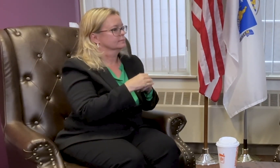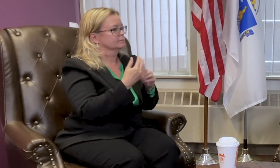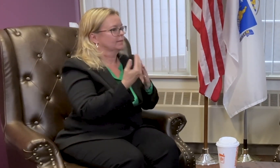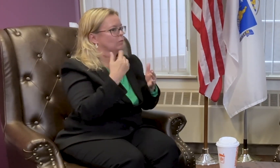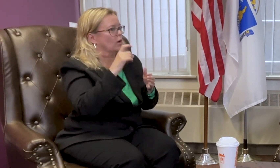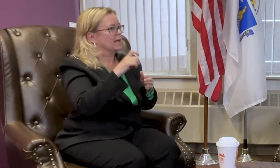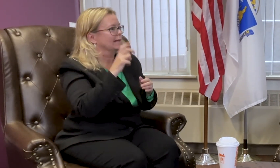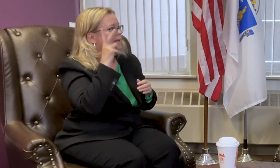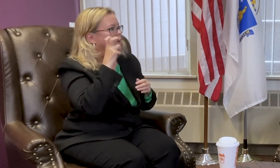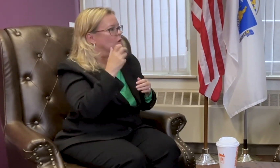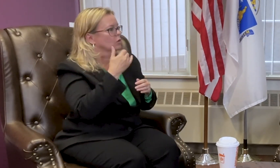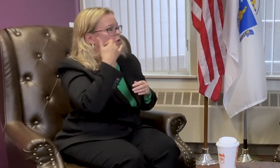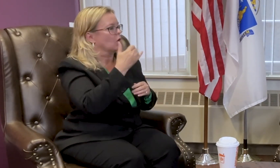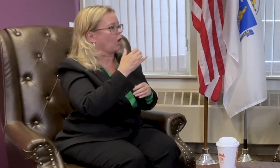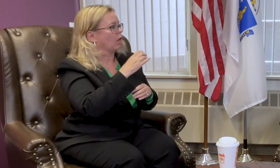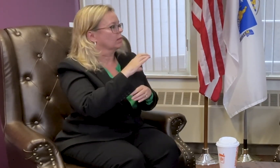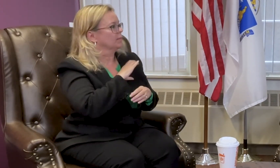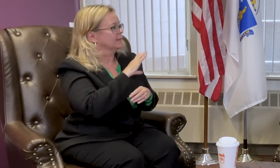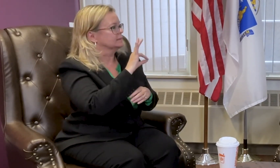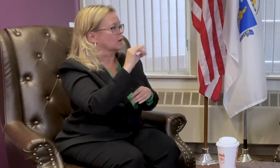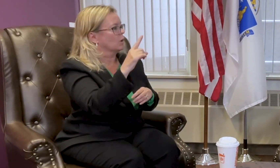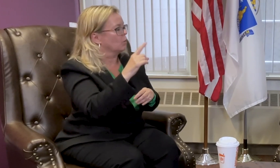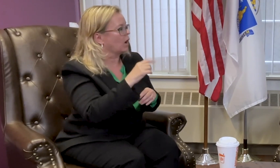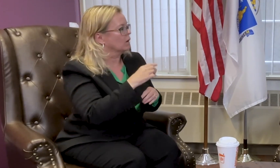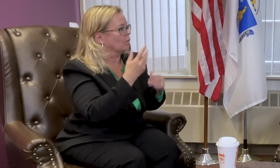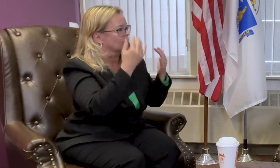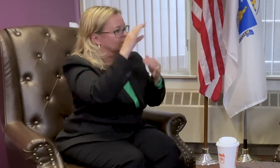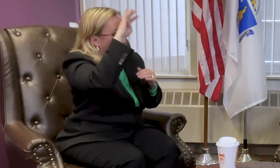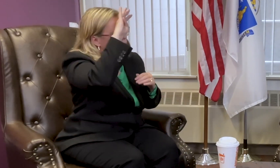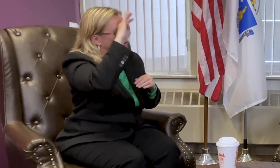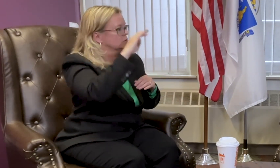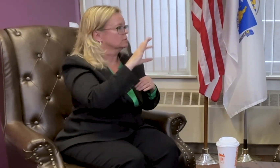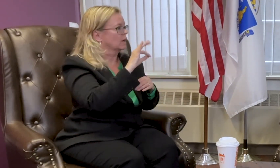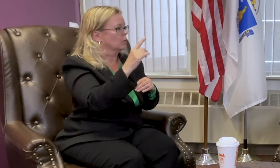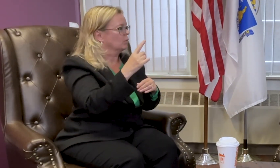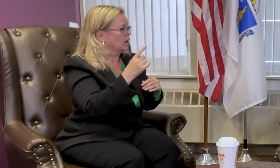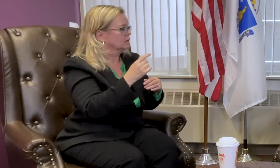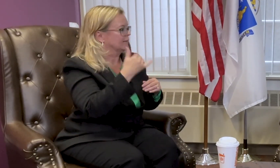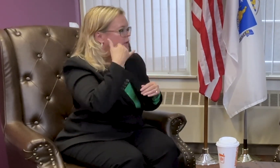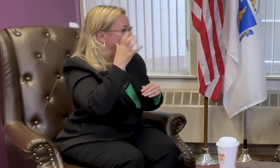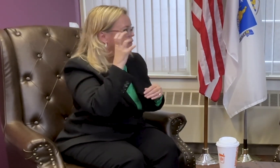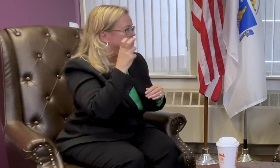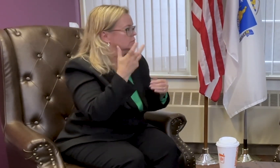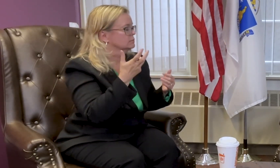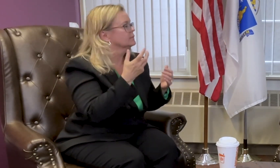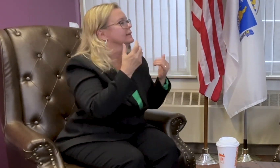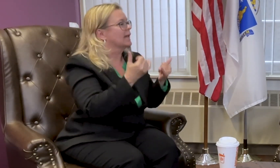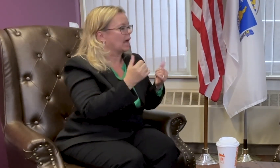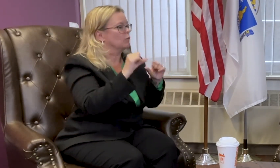Before 2018, you had to use a phone to call 911 to reach police or fire and this was not accessible